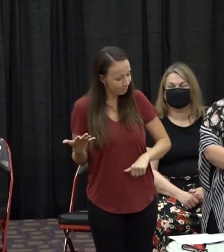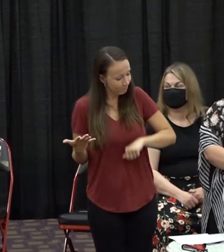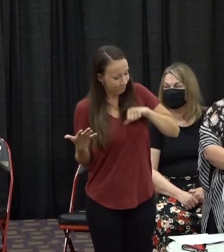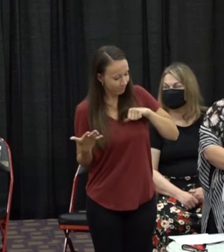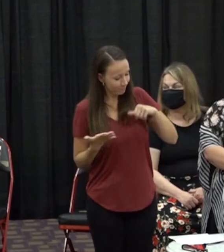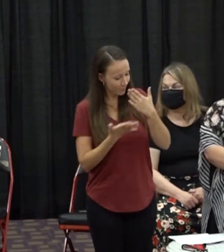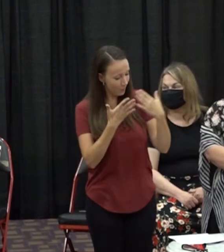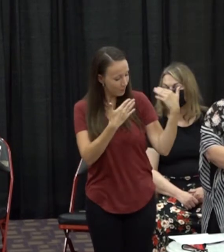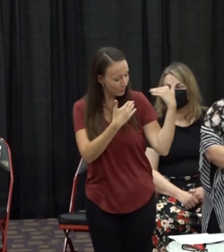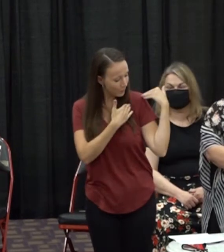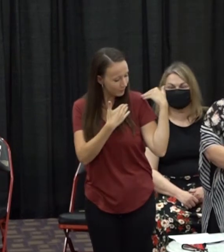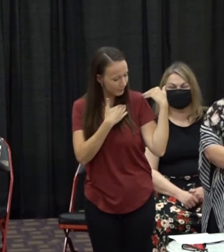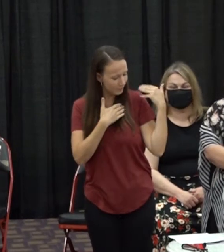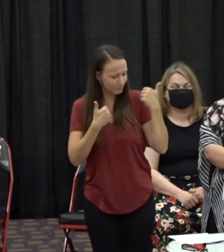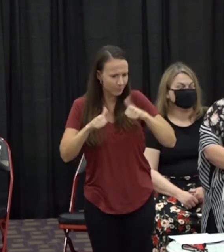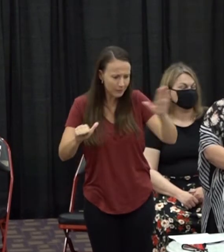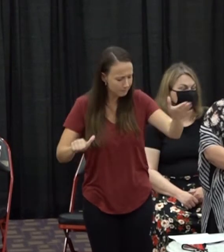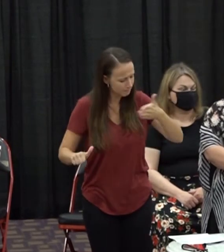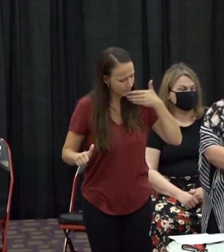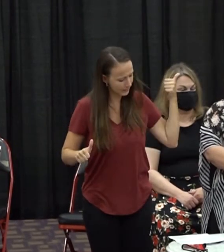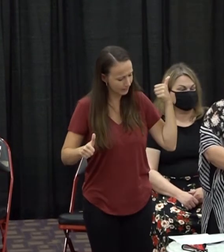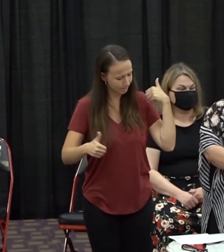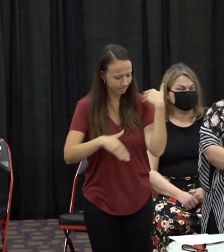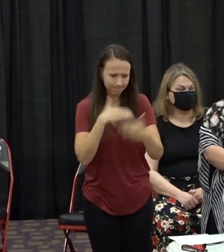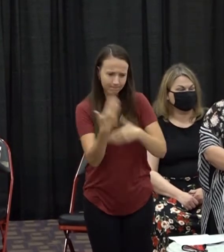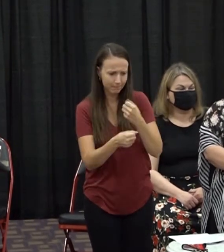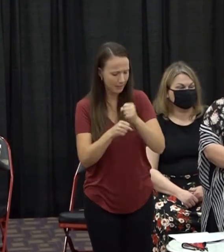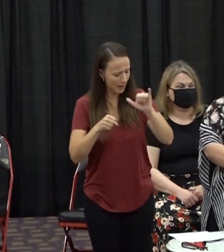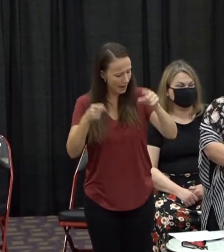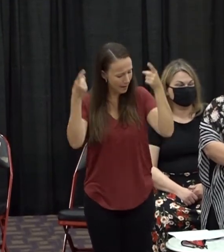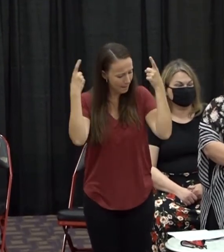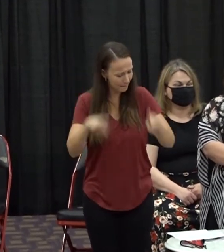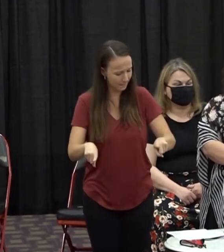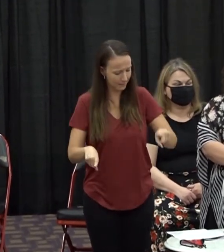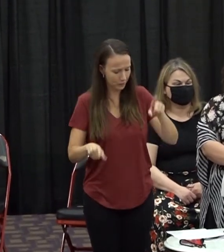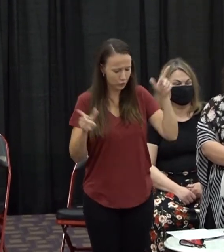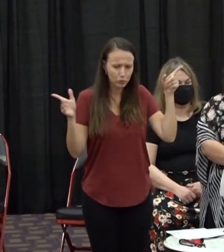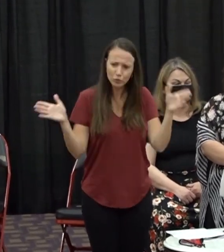time, is very proud and responsible, doing their best.